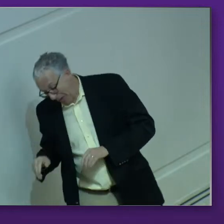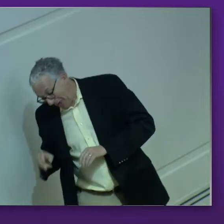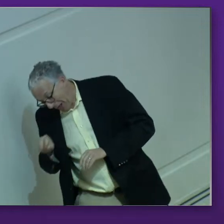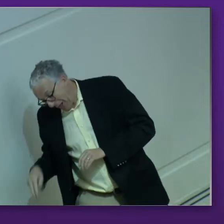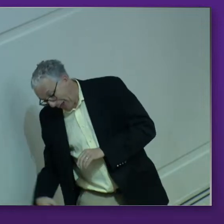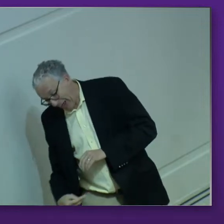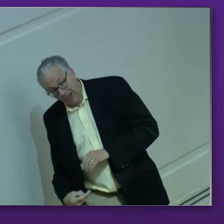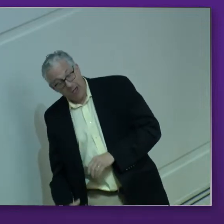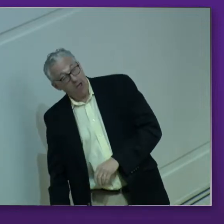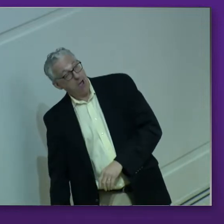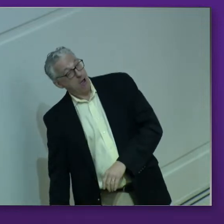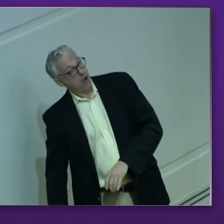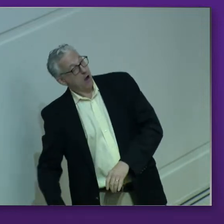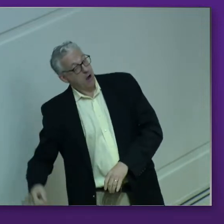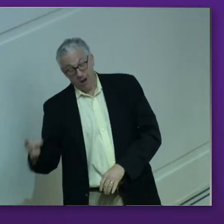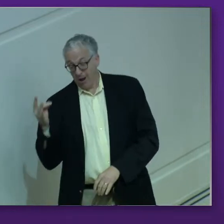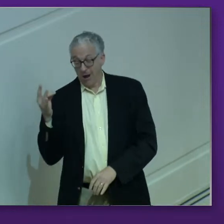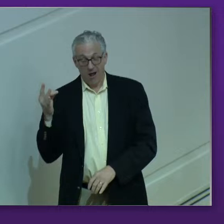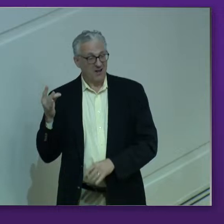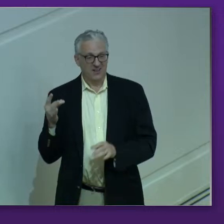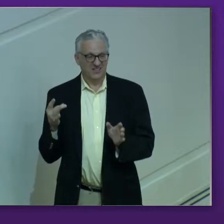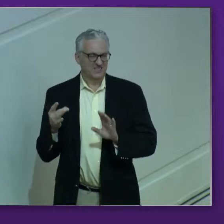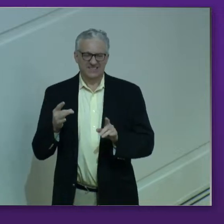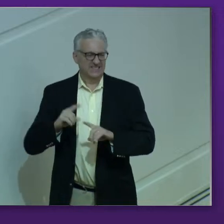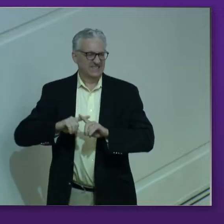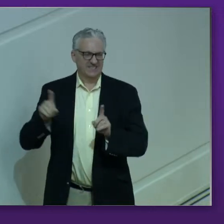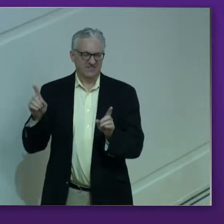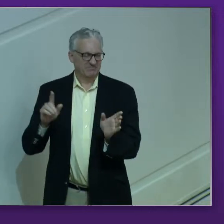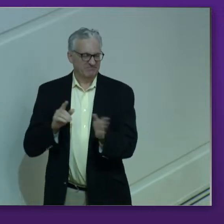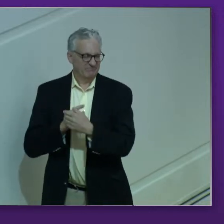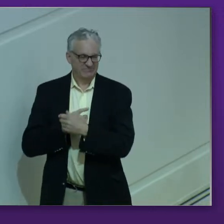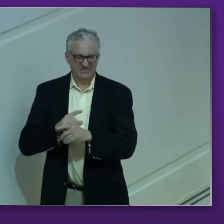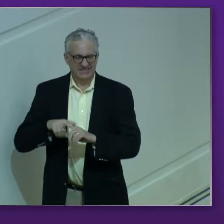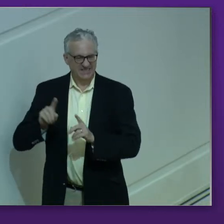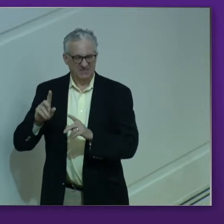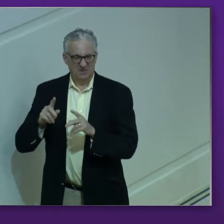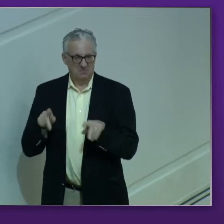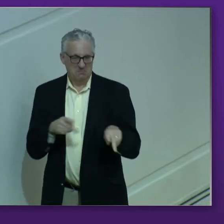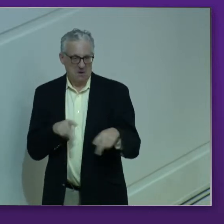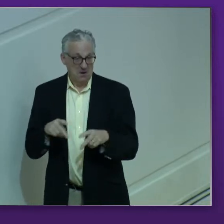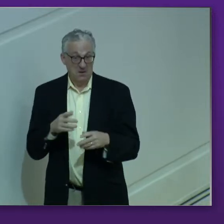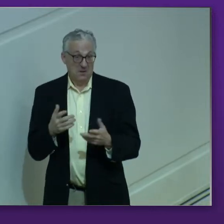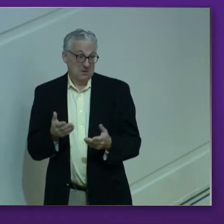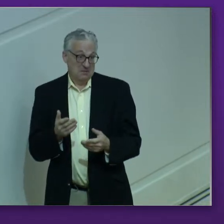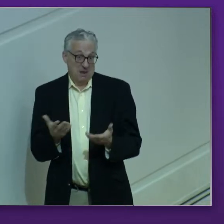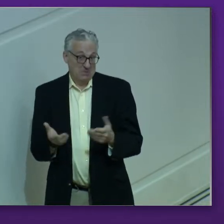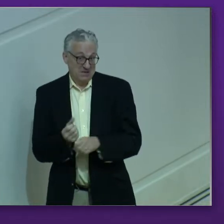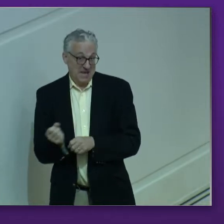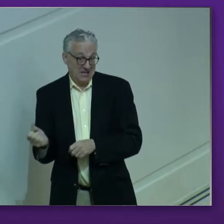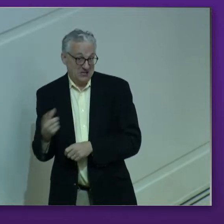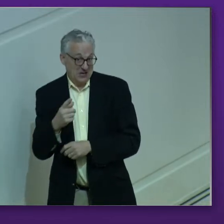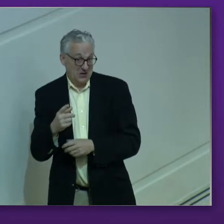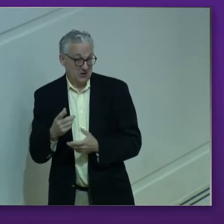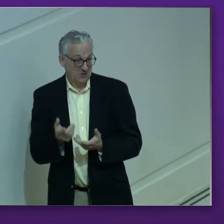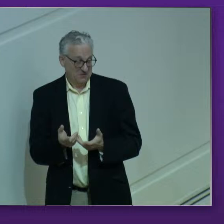EVERYBODY I'M JOKING. IS NOT THAT KIND OF